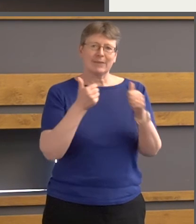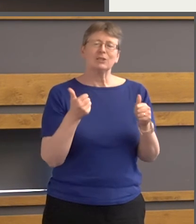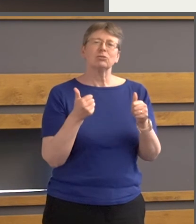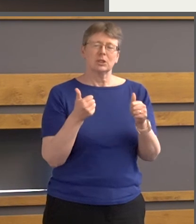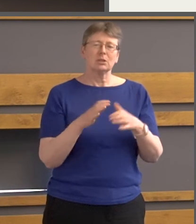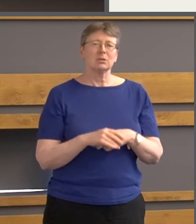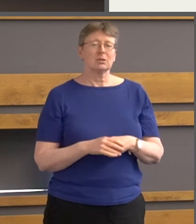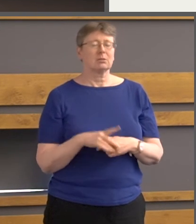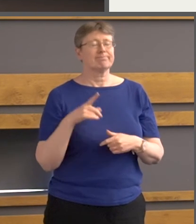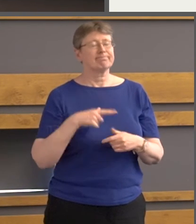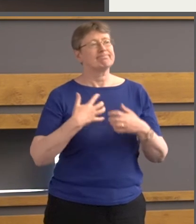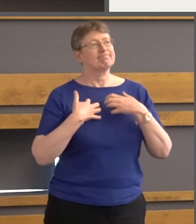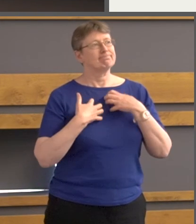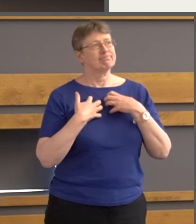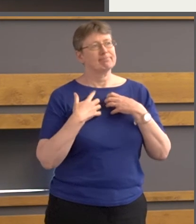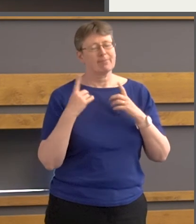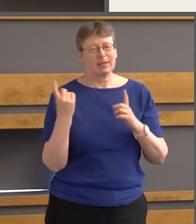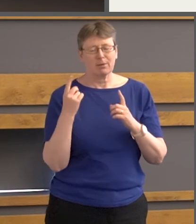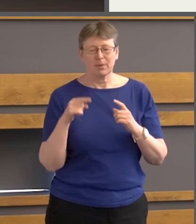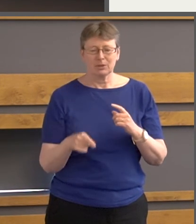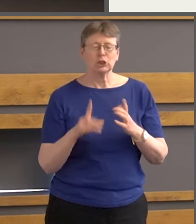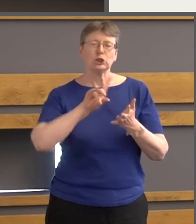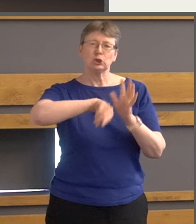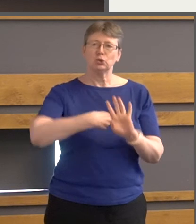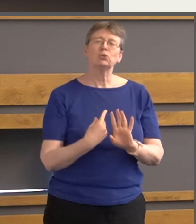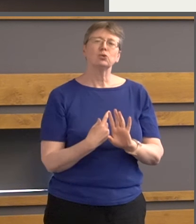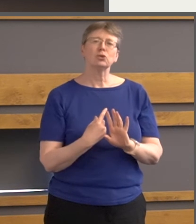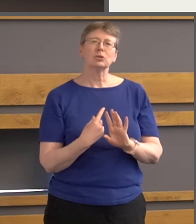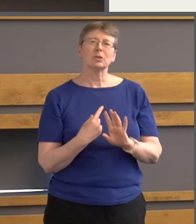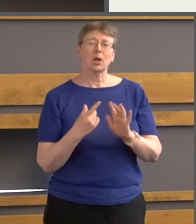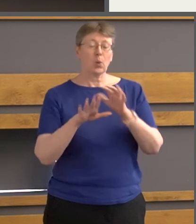It was interesting how jute was a global fiber